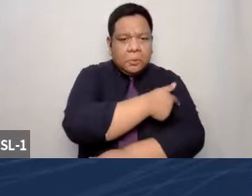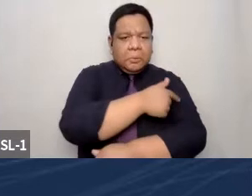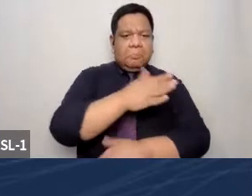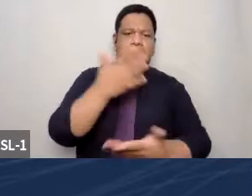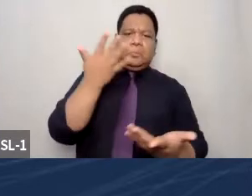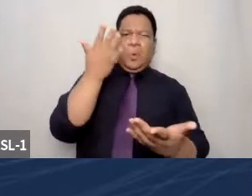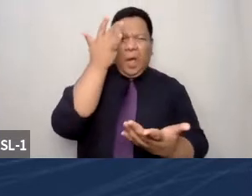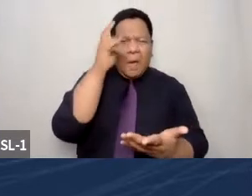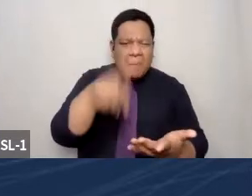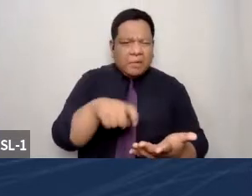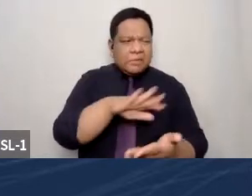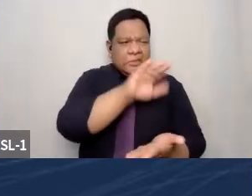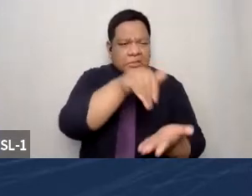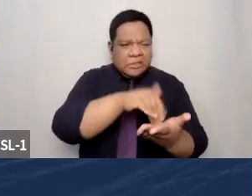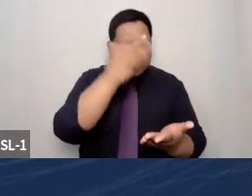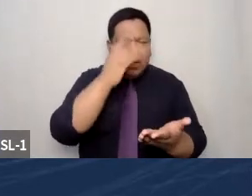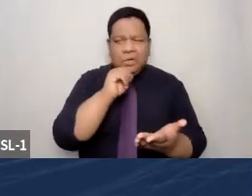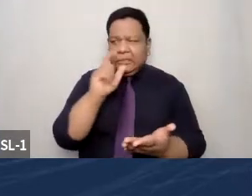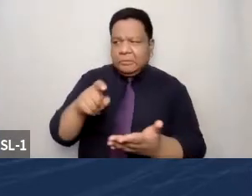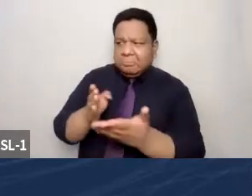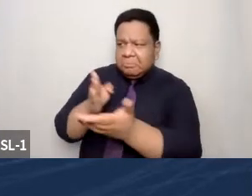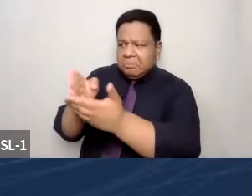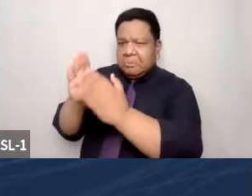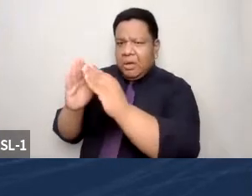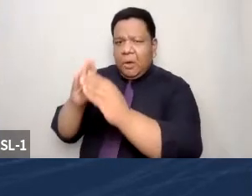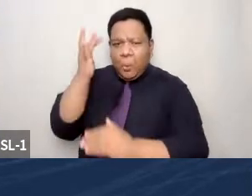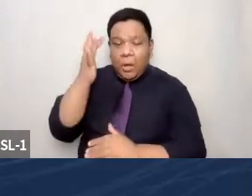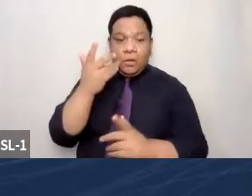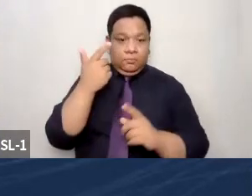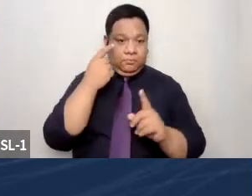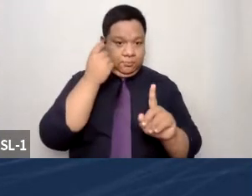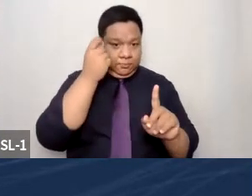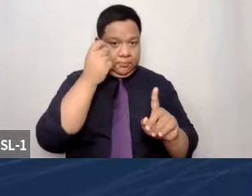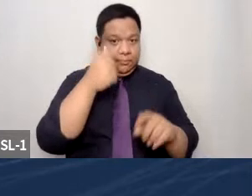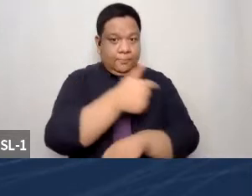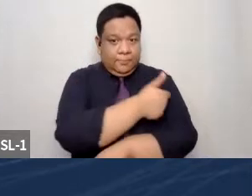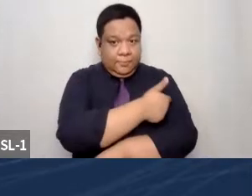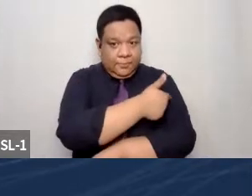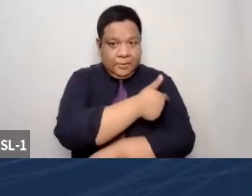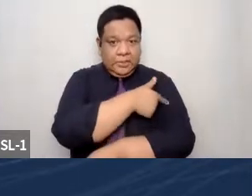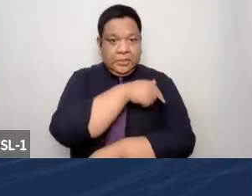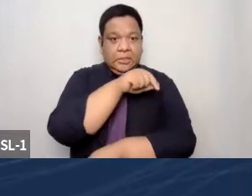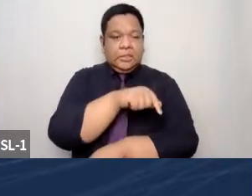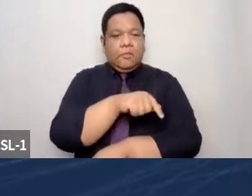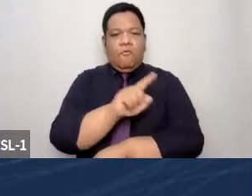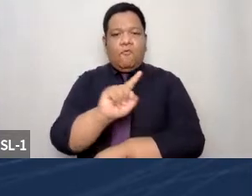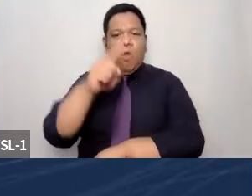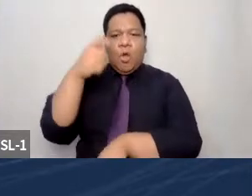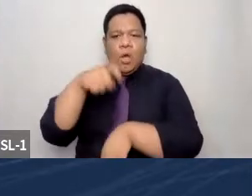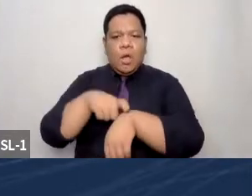Because this is the first time we are administering this vaccine.